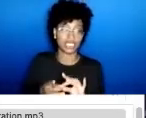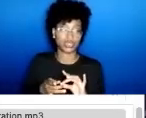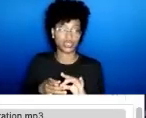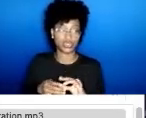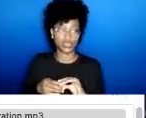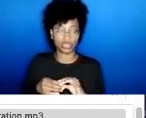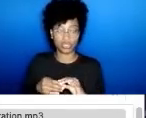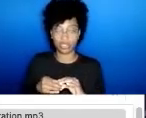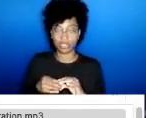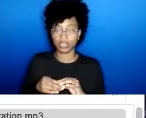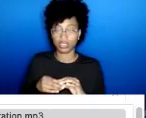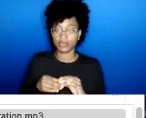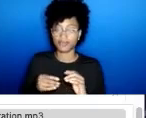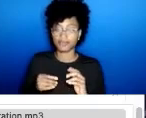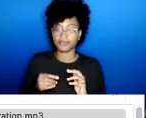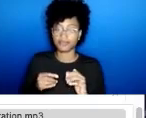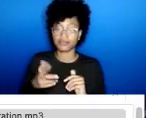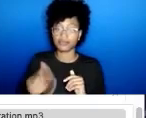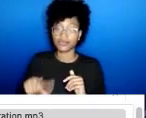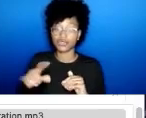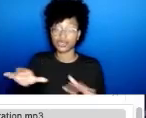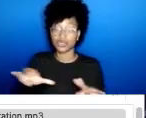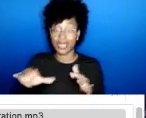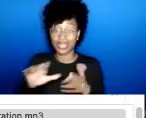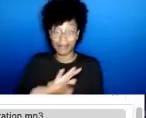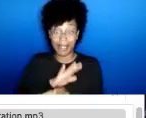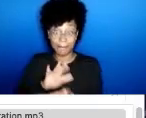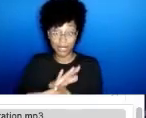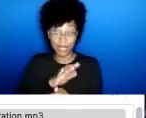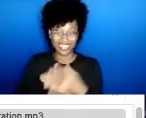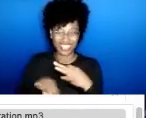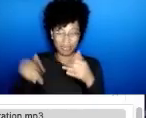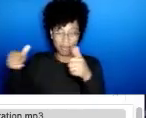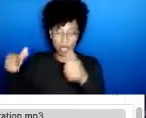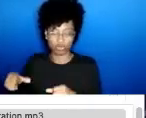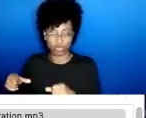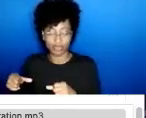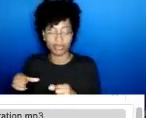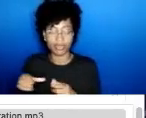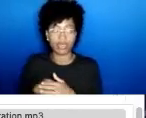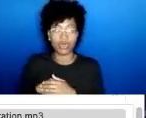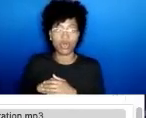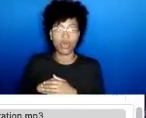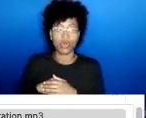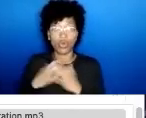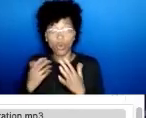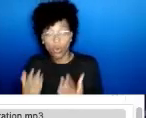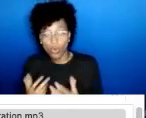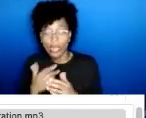those of you who are doing papers, rather than posters or doing any kind of contributions